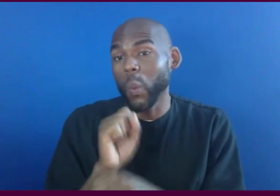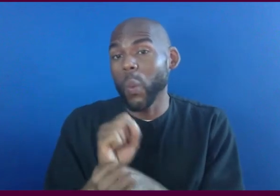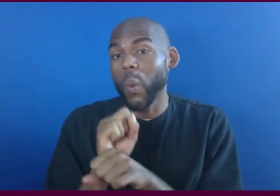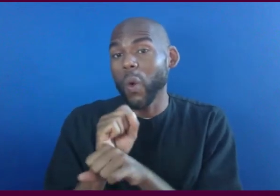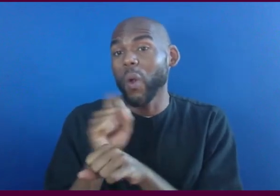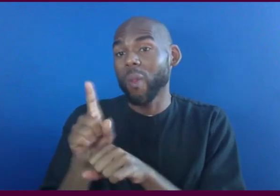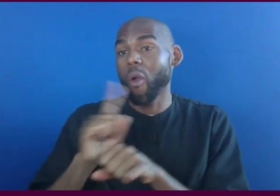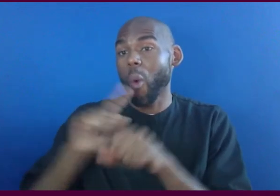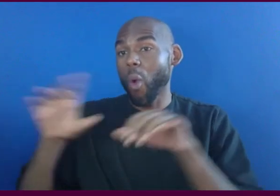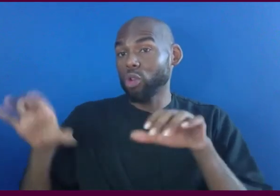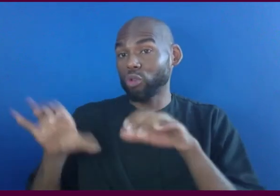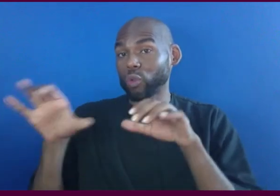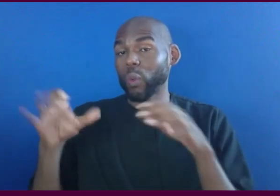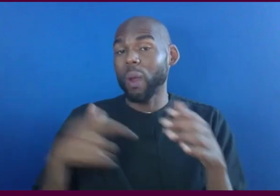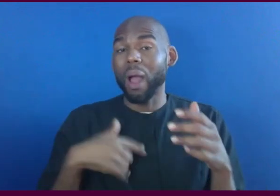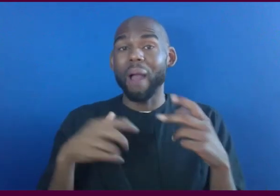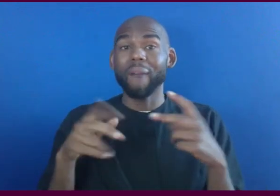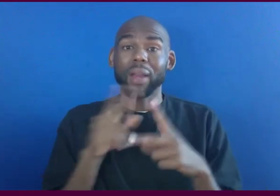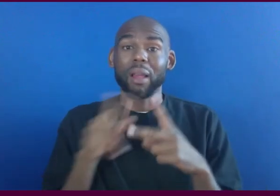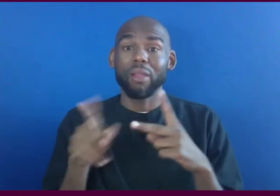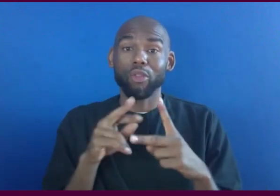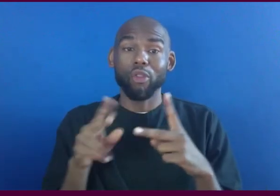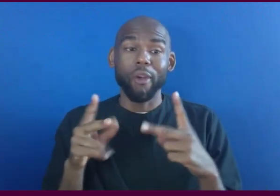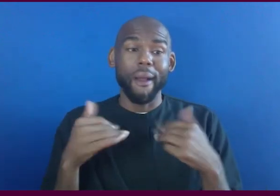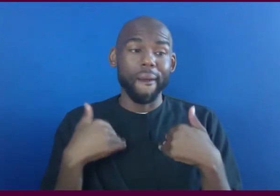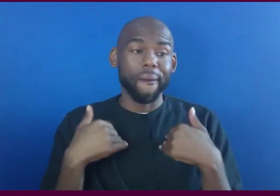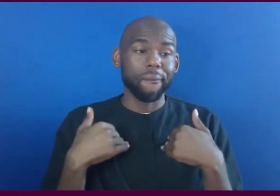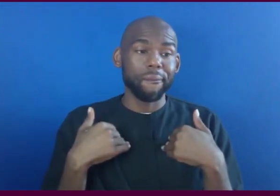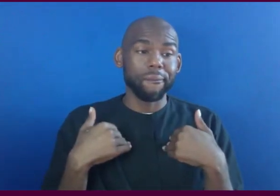that they're doing.